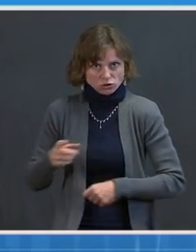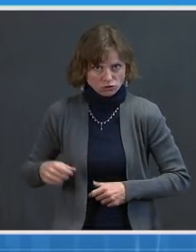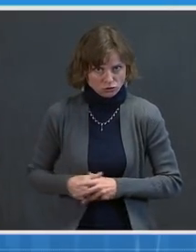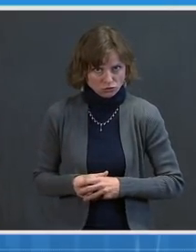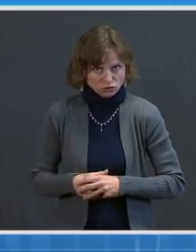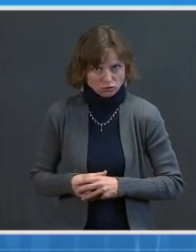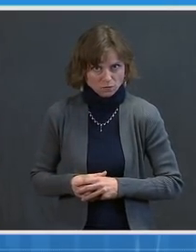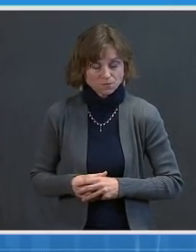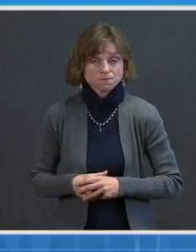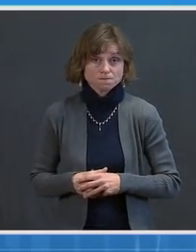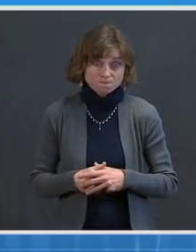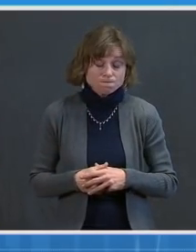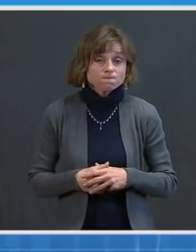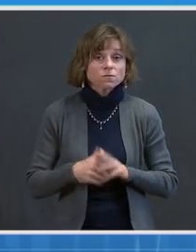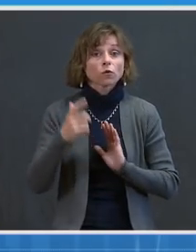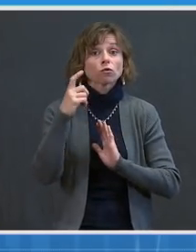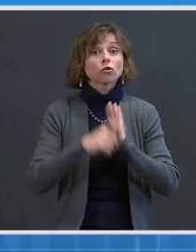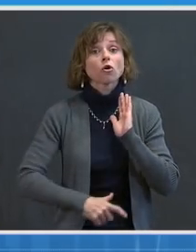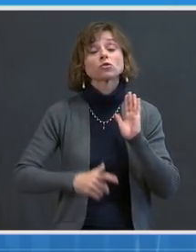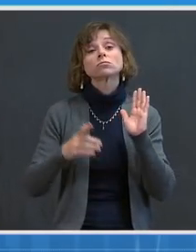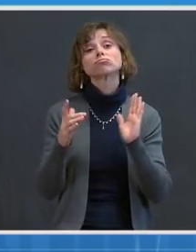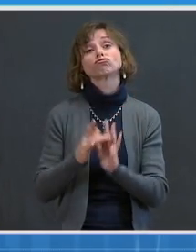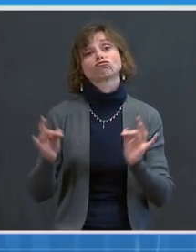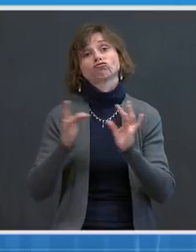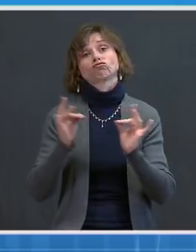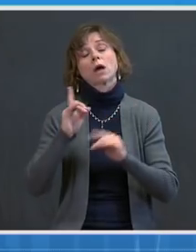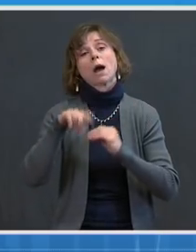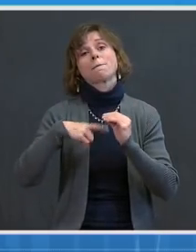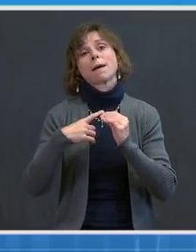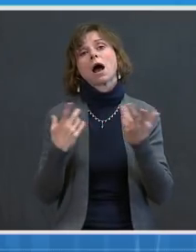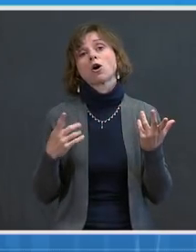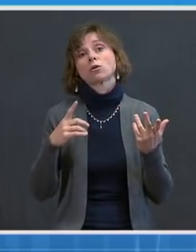The commentary also describes the outstanding scientific questions